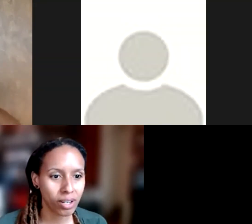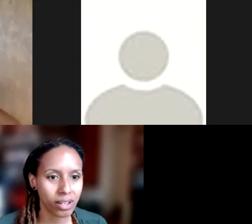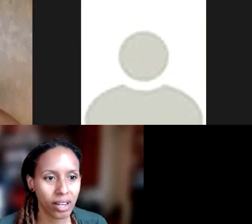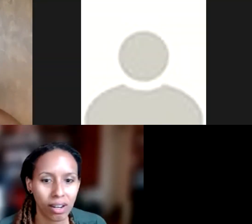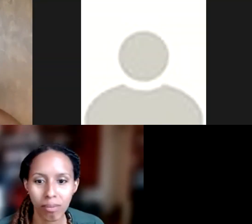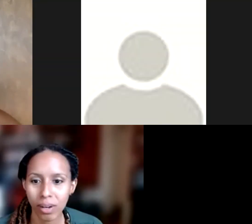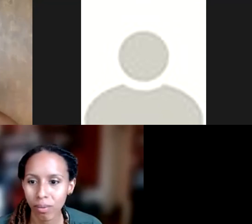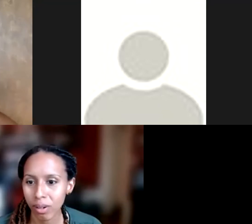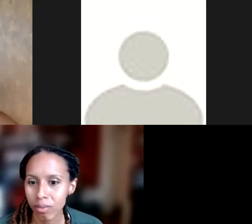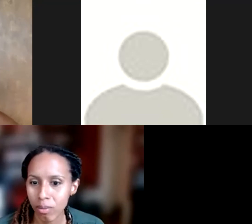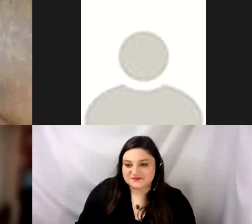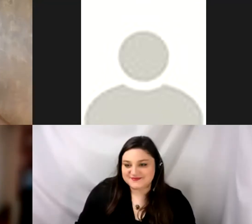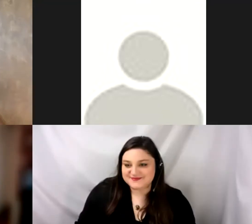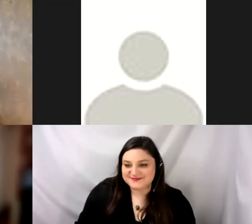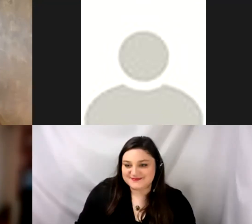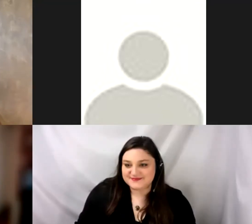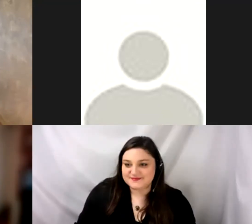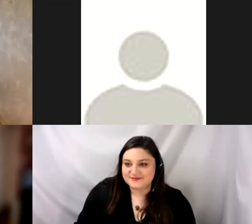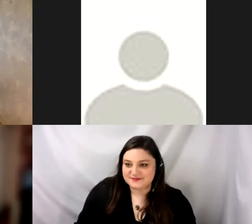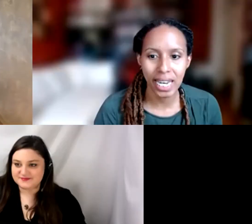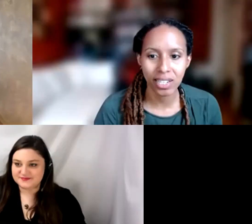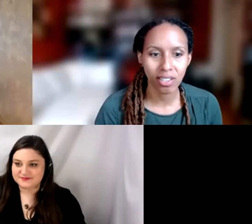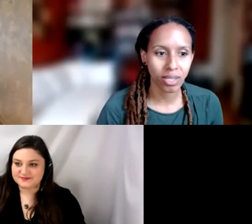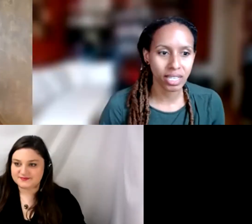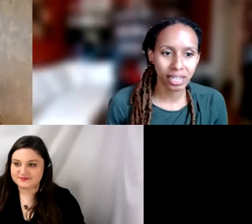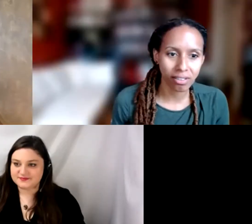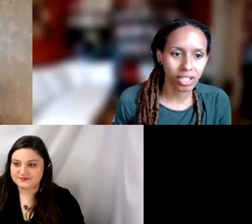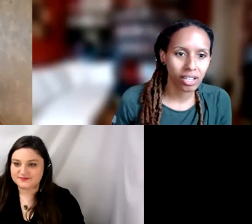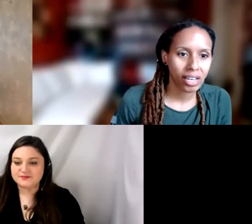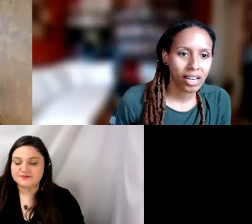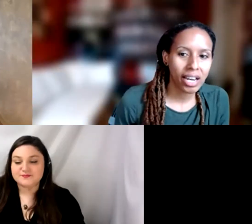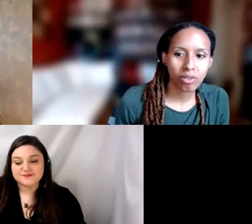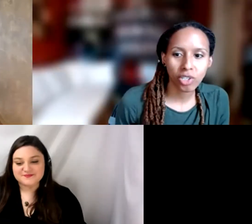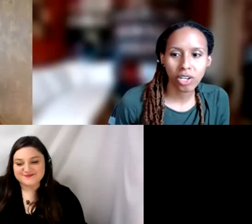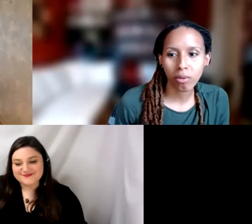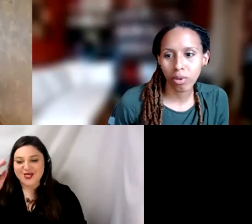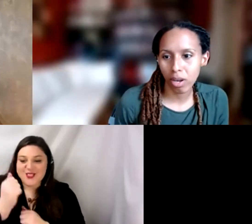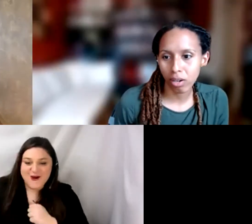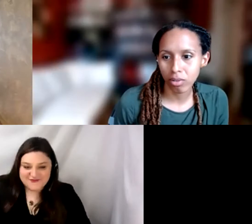And welcome Commissioner. My name is Candace Thompson-Zachery I use she/her pronounced.